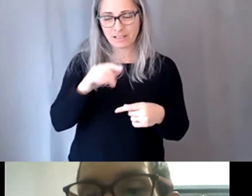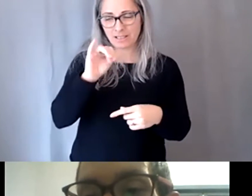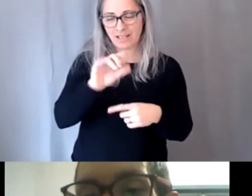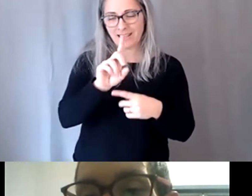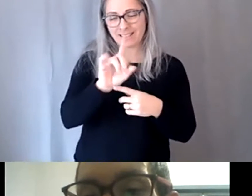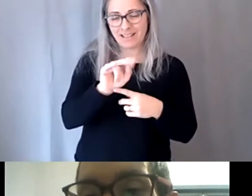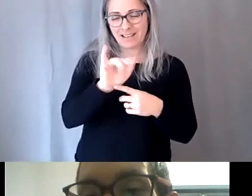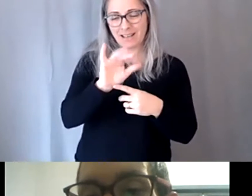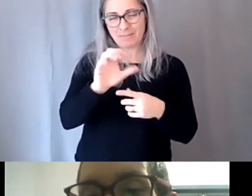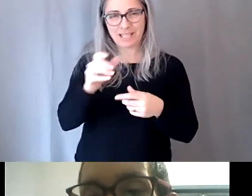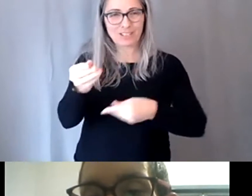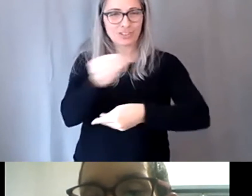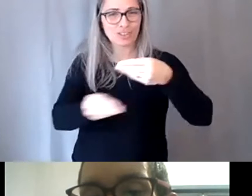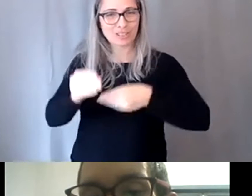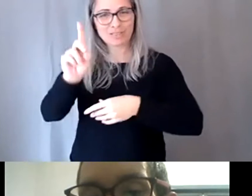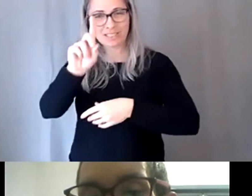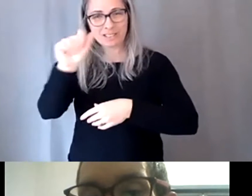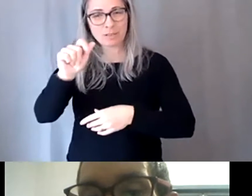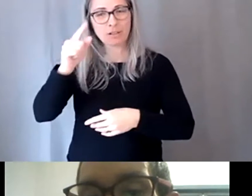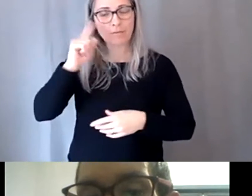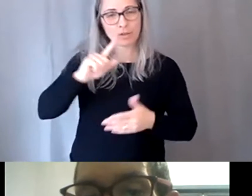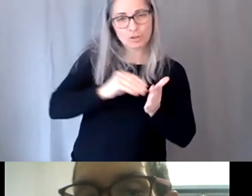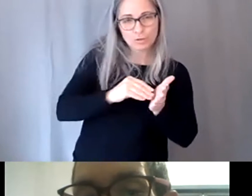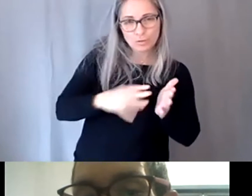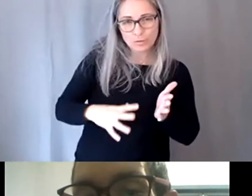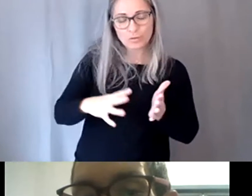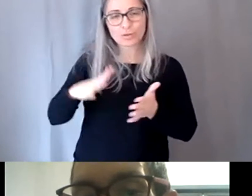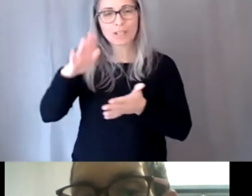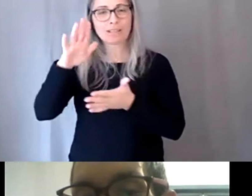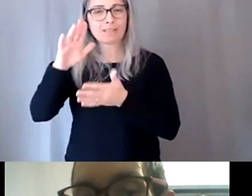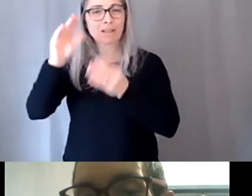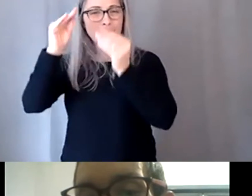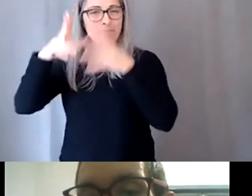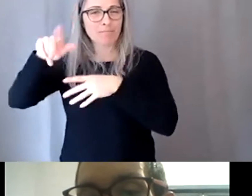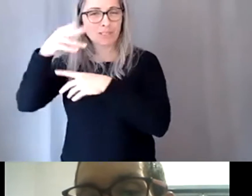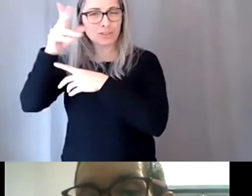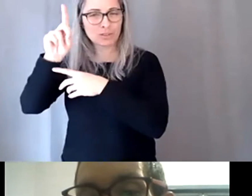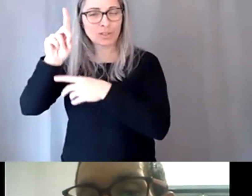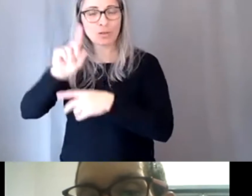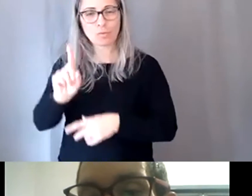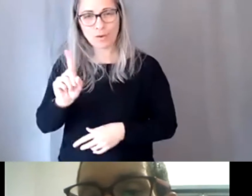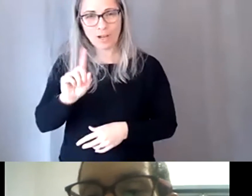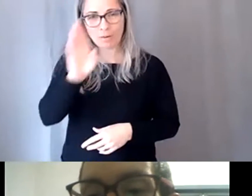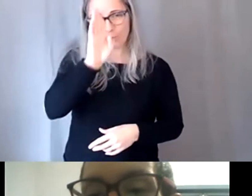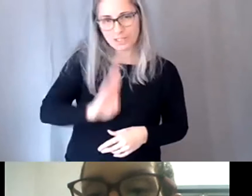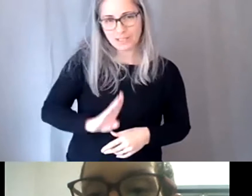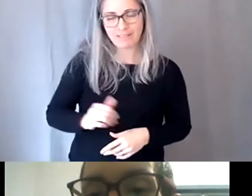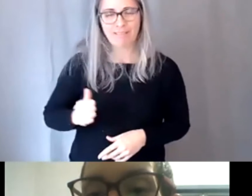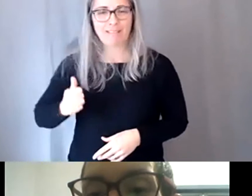between students and scholars in Brazil and in Canada is going to be